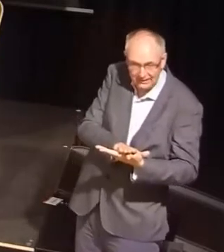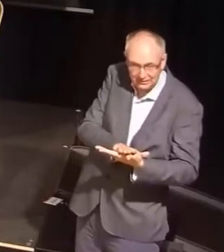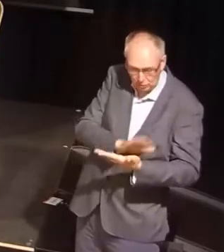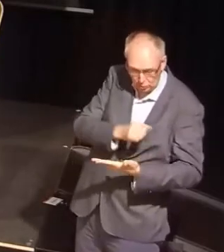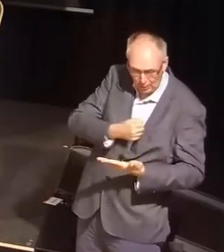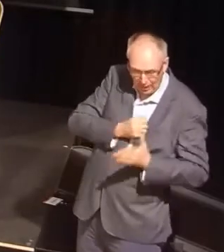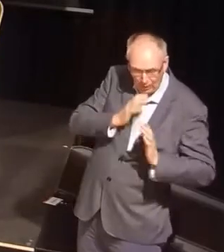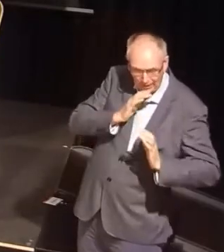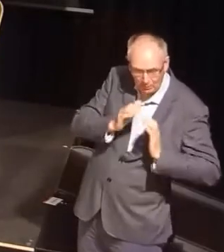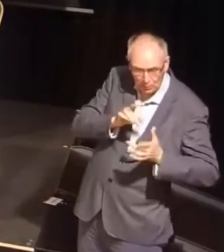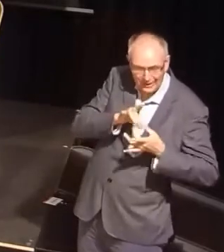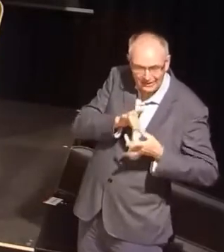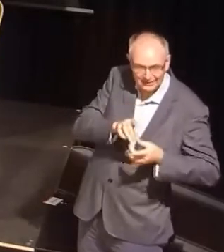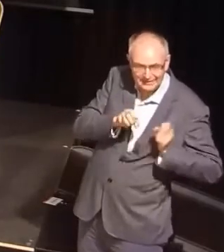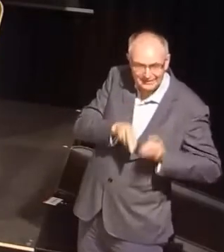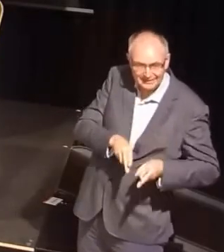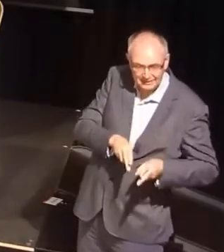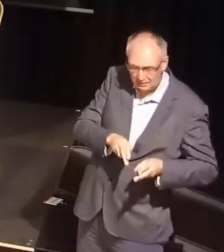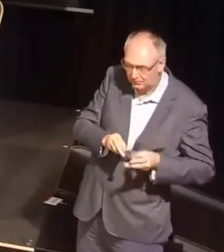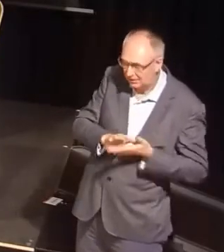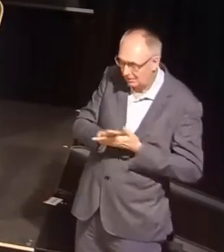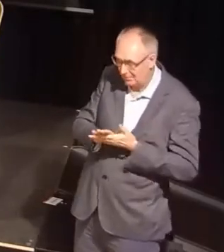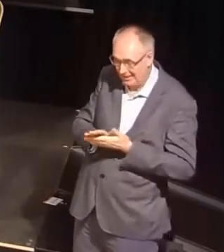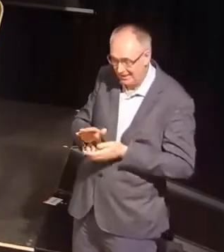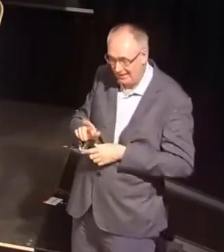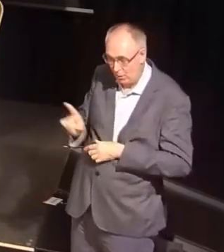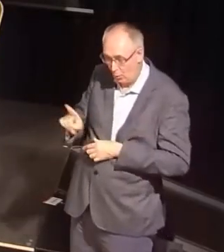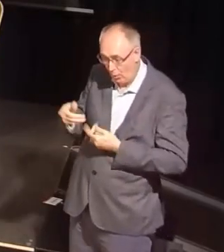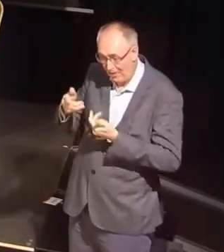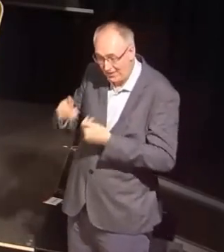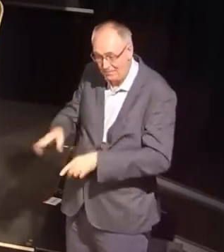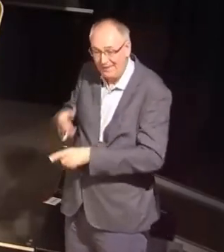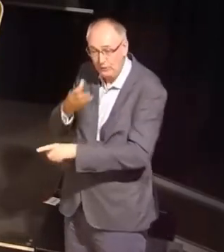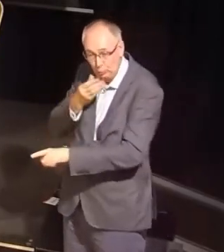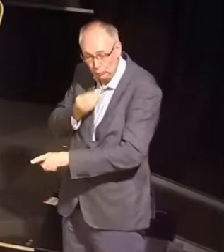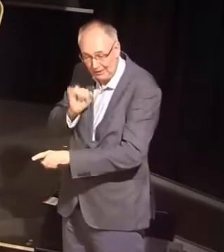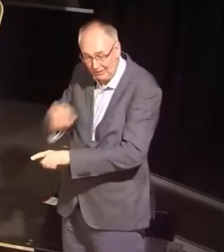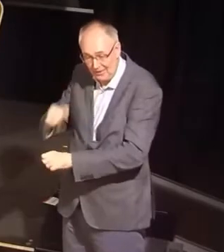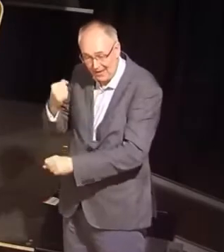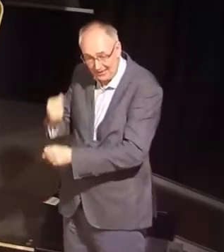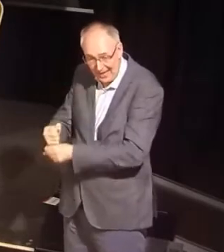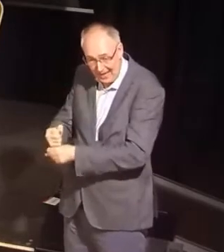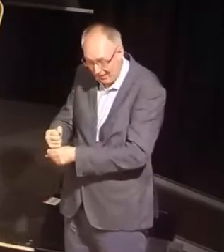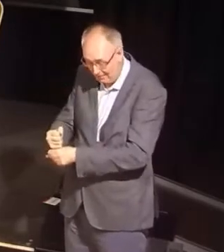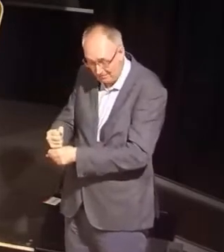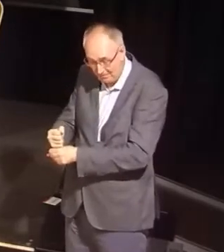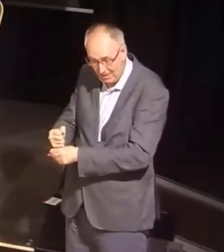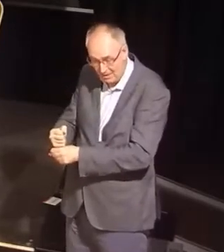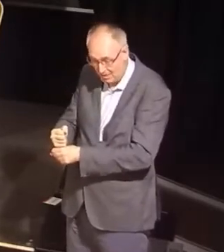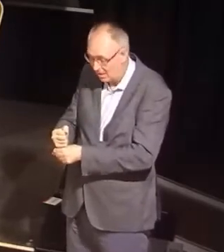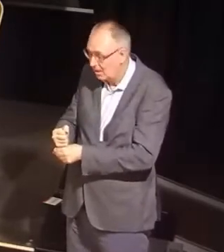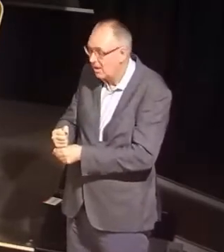So we directly took the controls they would've been using to play a video game just moments earlier, into communication.